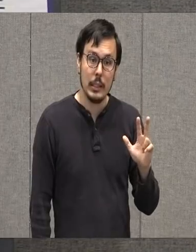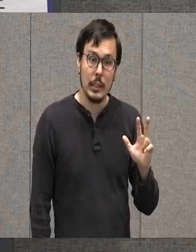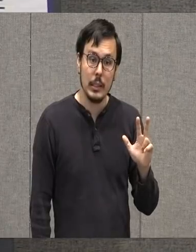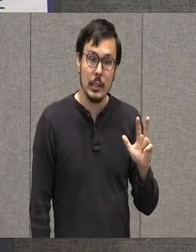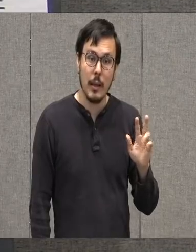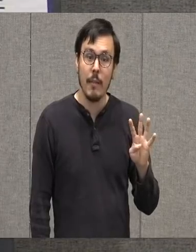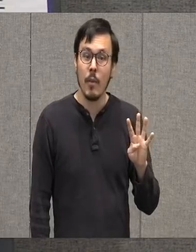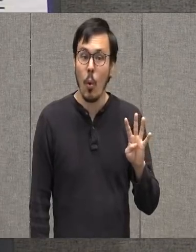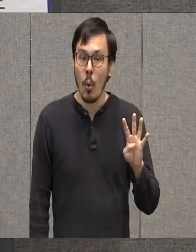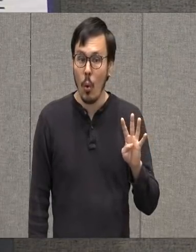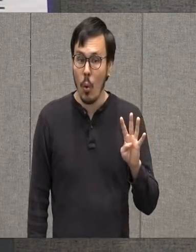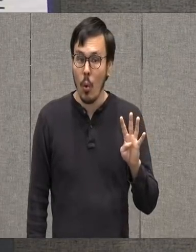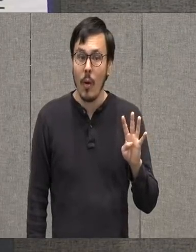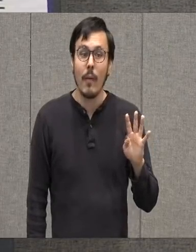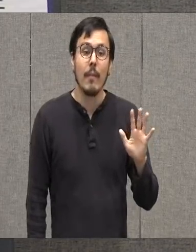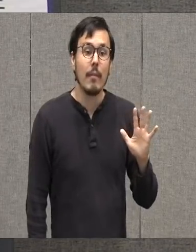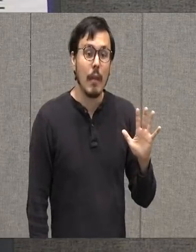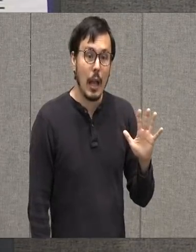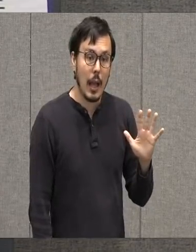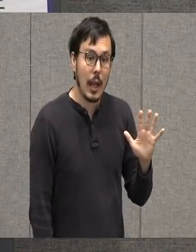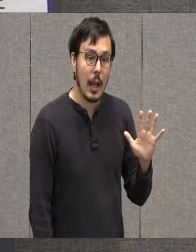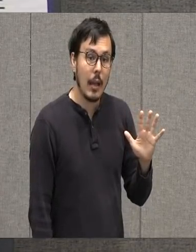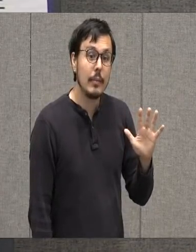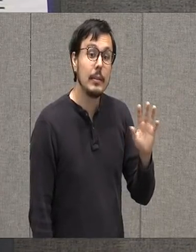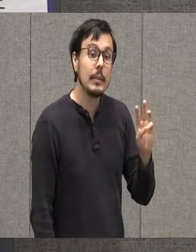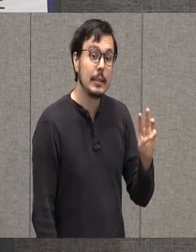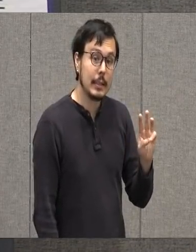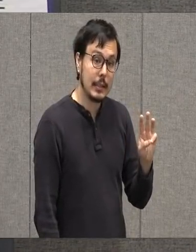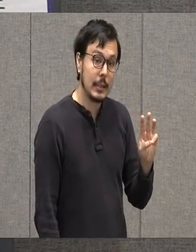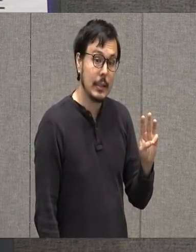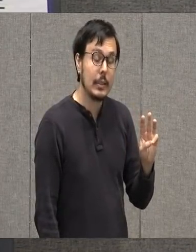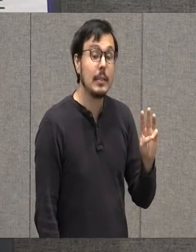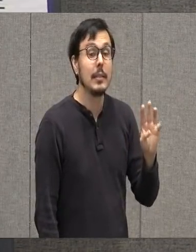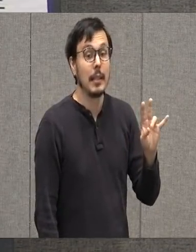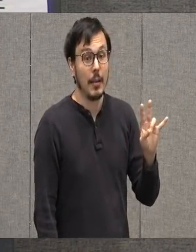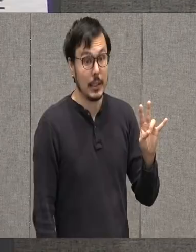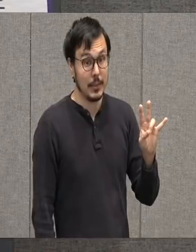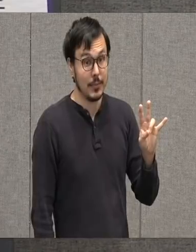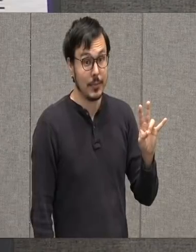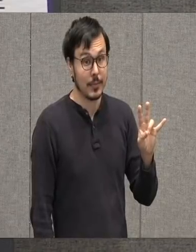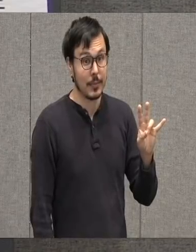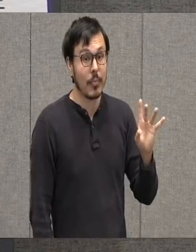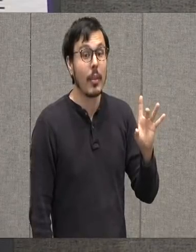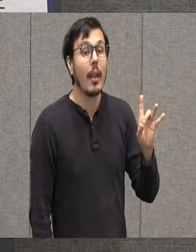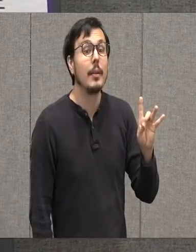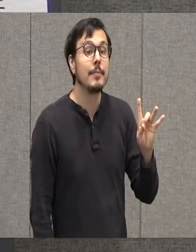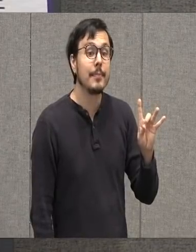five, six, seven, eight,